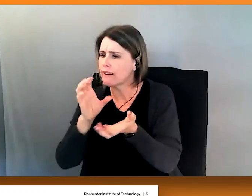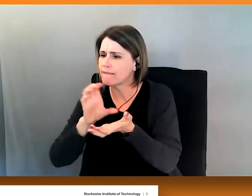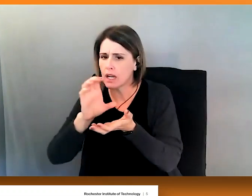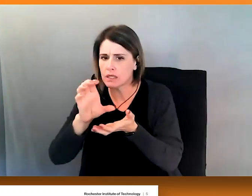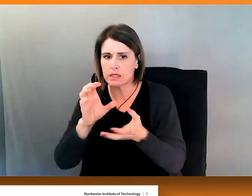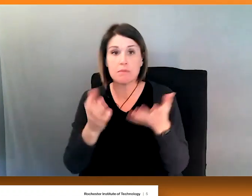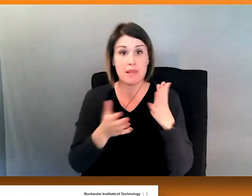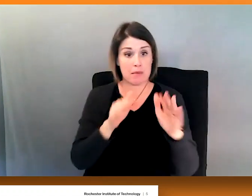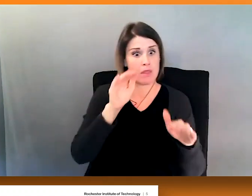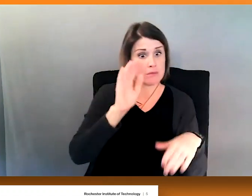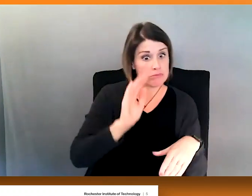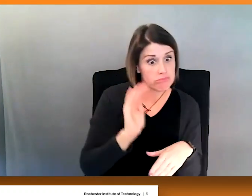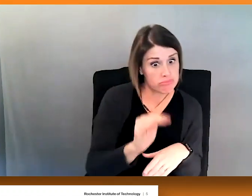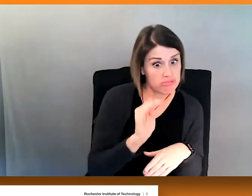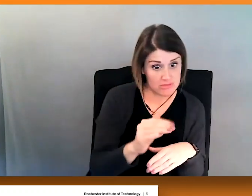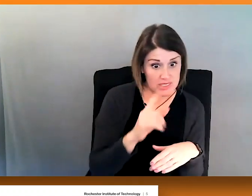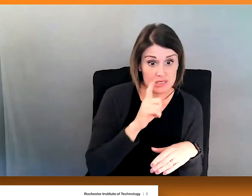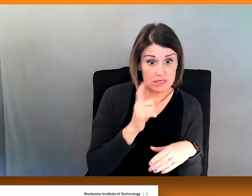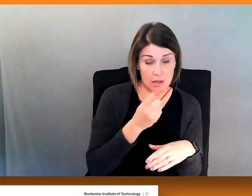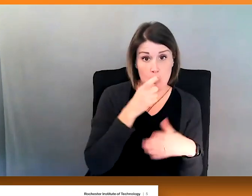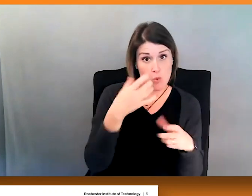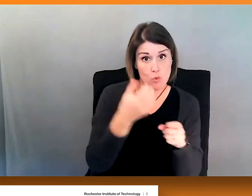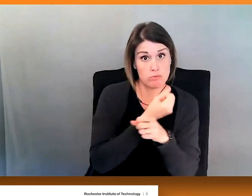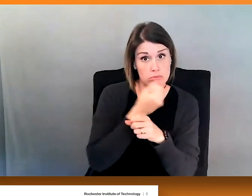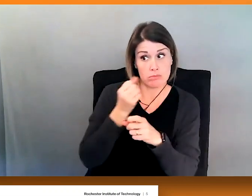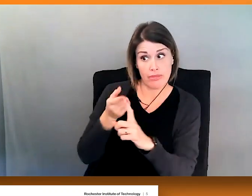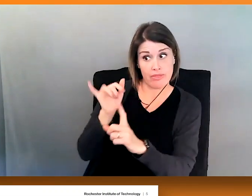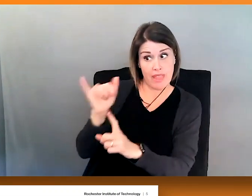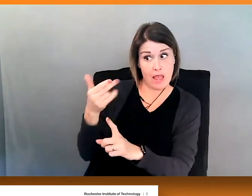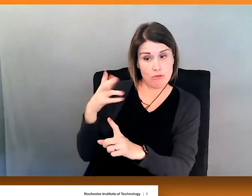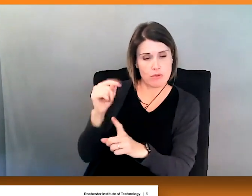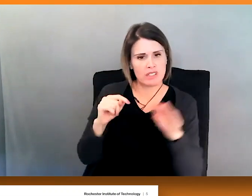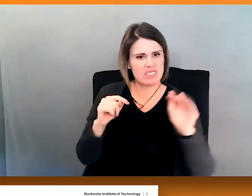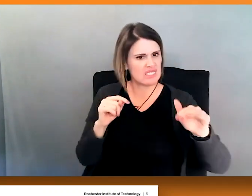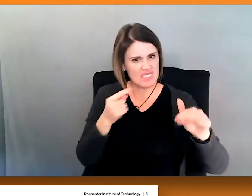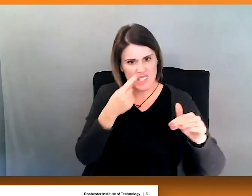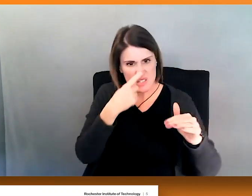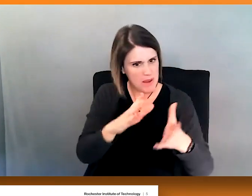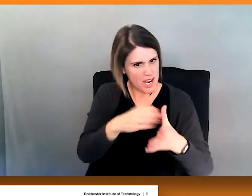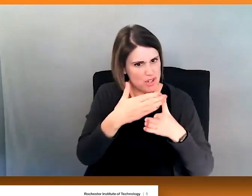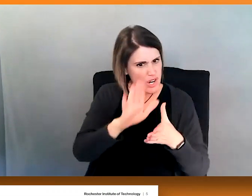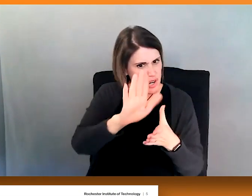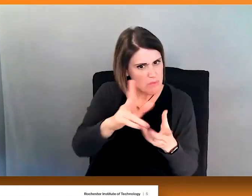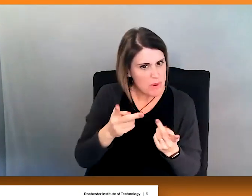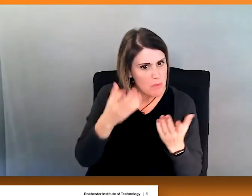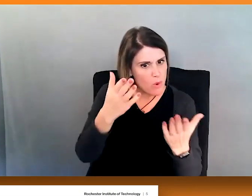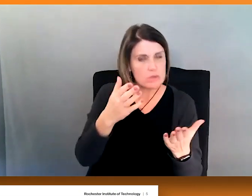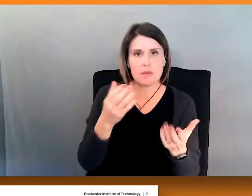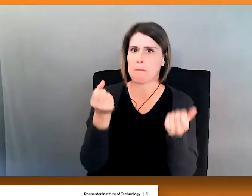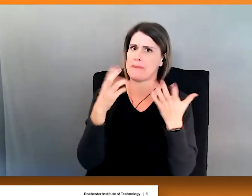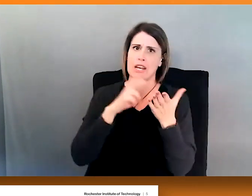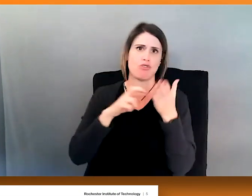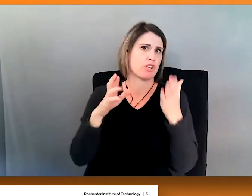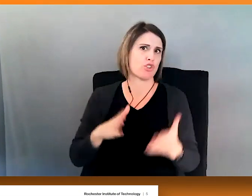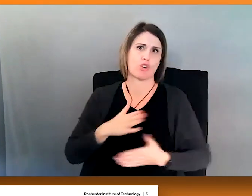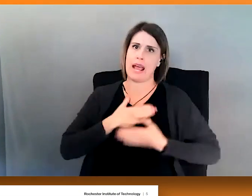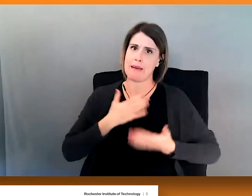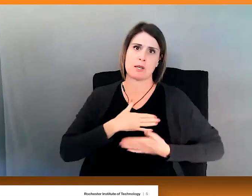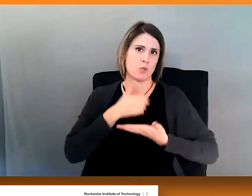and ask them questions or talk with them. A lot of researchers are happy to assist, and if you don't ask, the answer is always